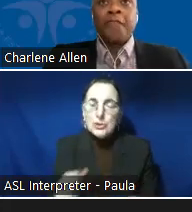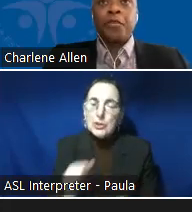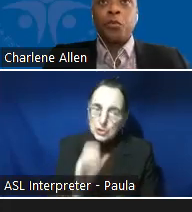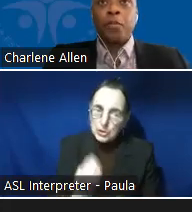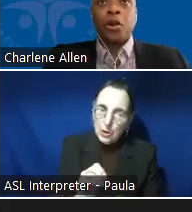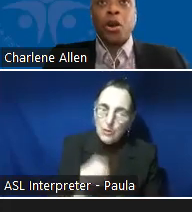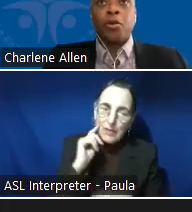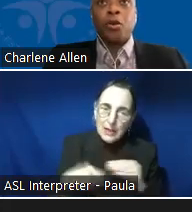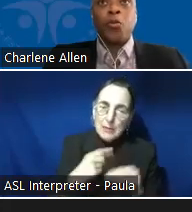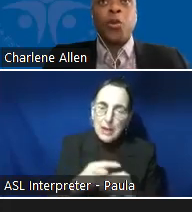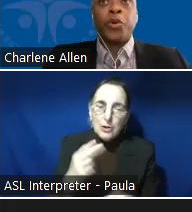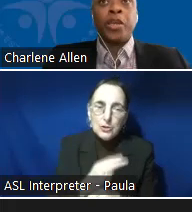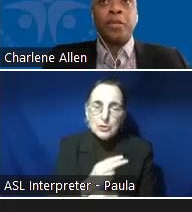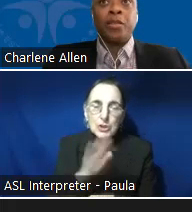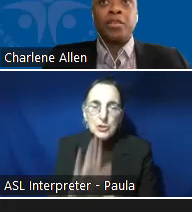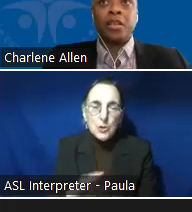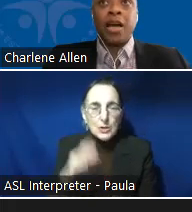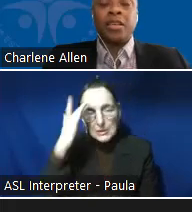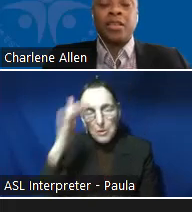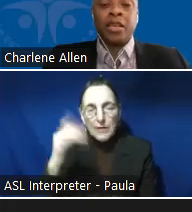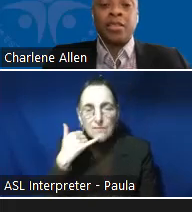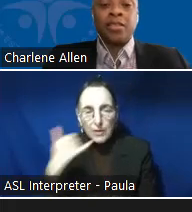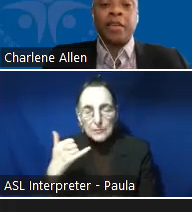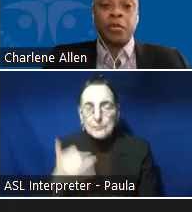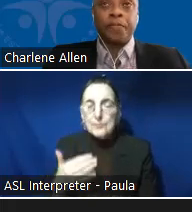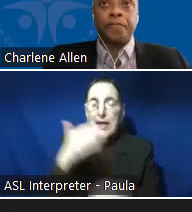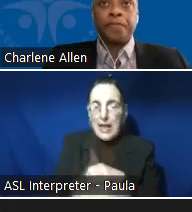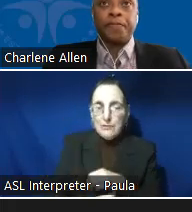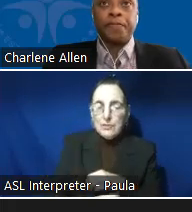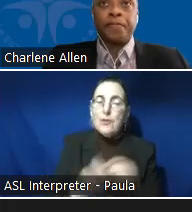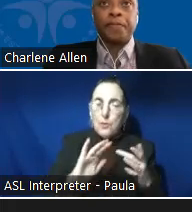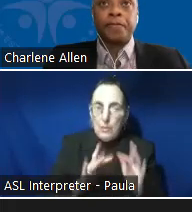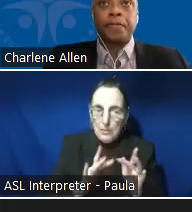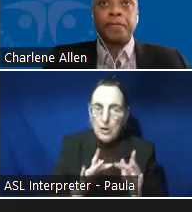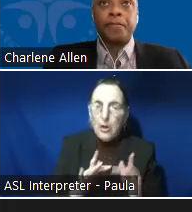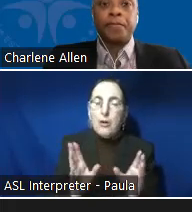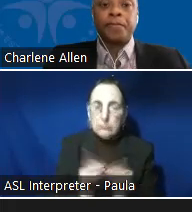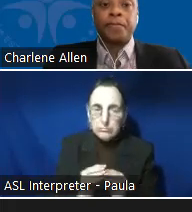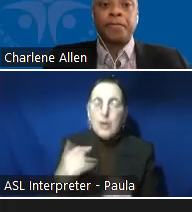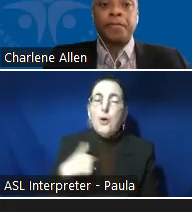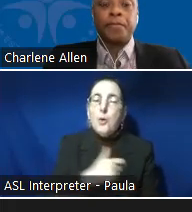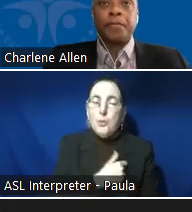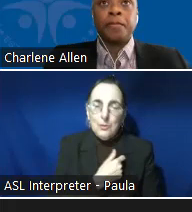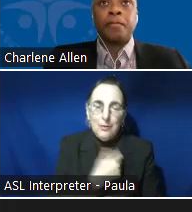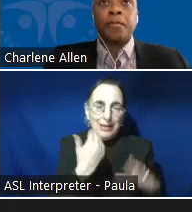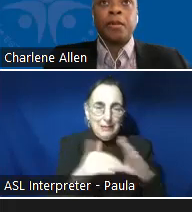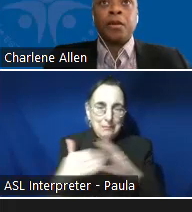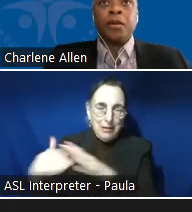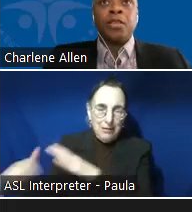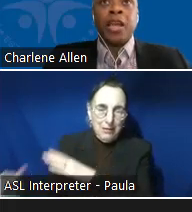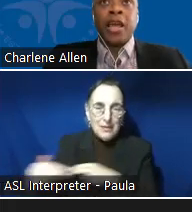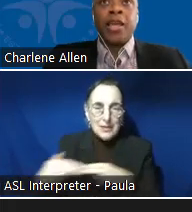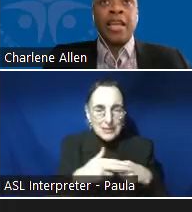After the webinar, we will email the slides and links to everyone. Today,